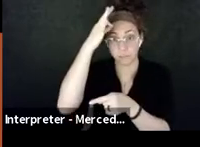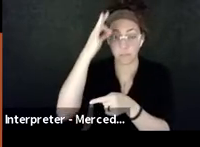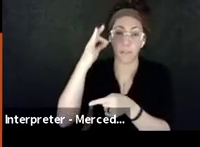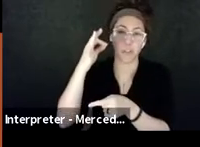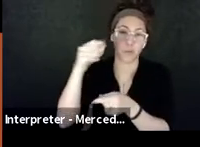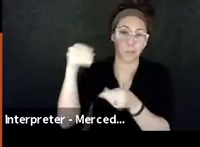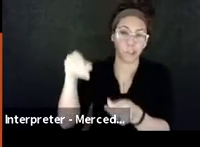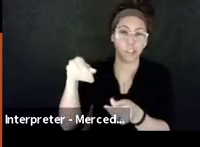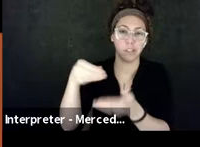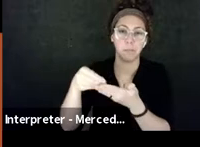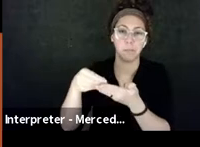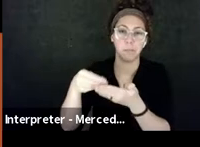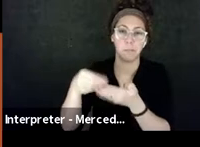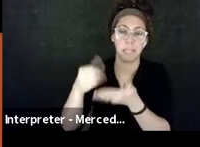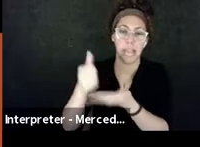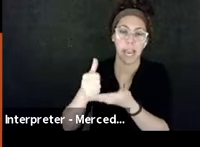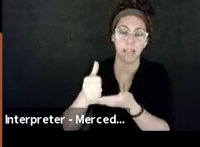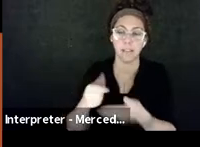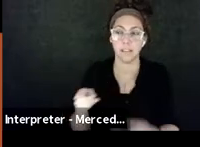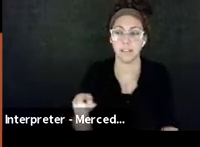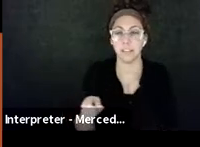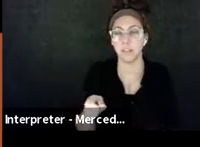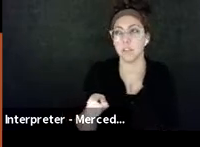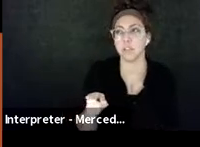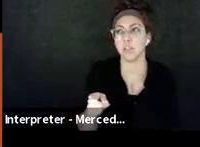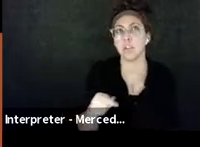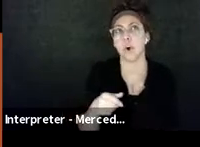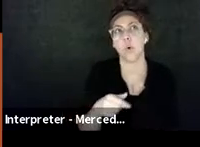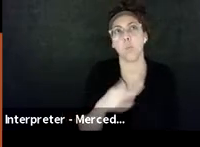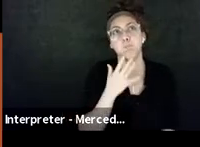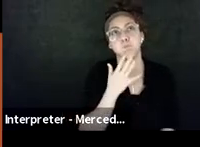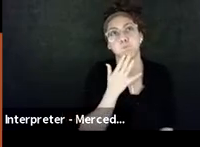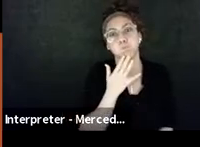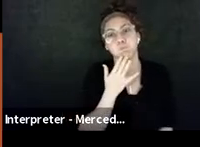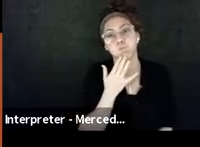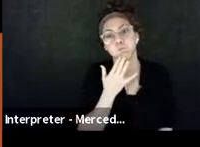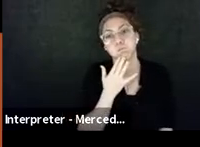Natalie Chavez: Know, so yeah, so part of so I don't want to say anything wrong here.